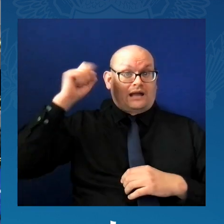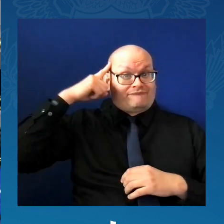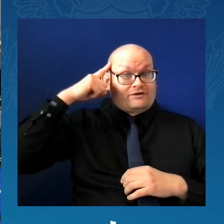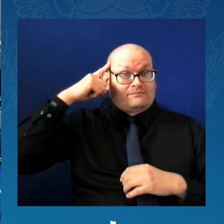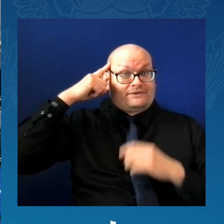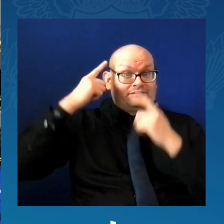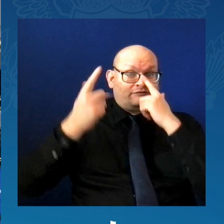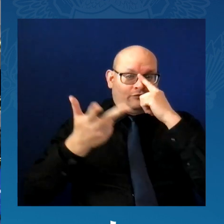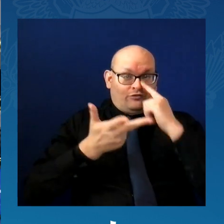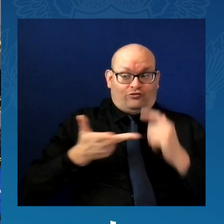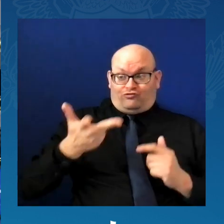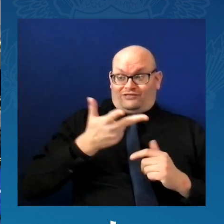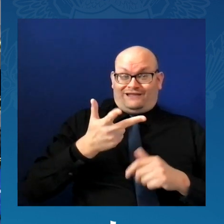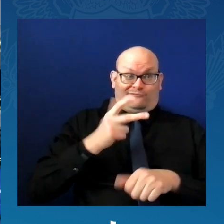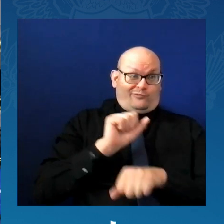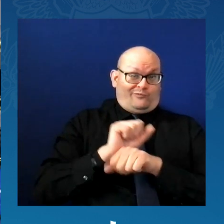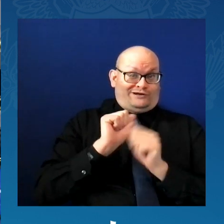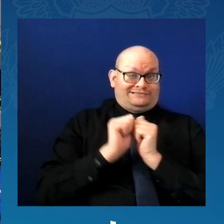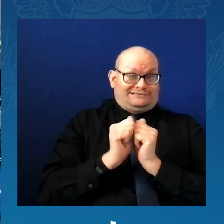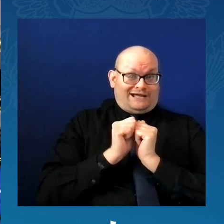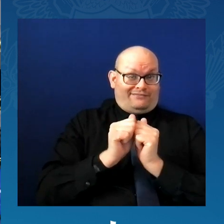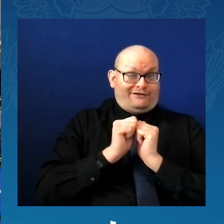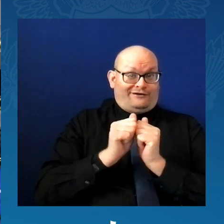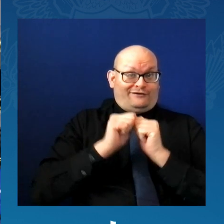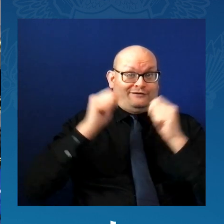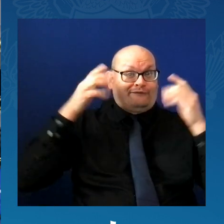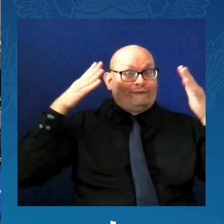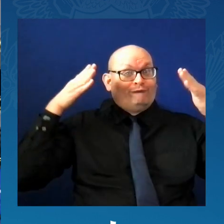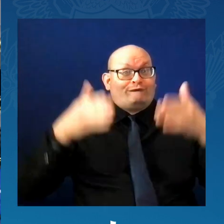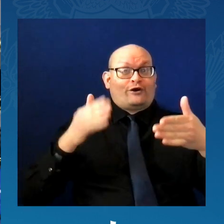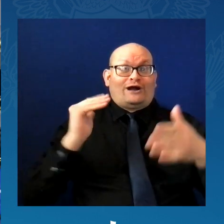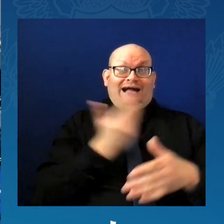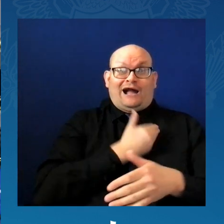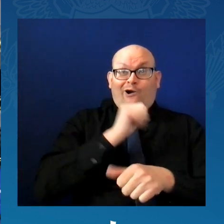Workforce needs not only for today but for the future.